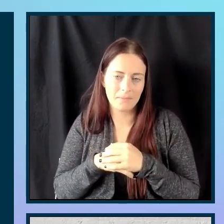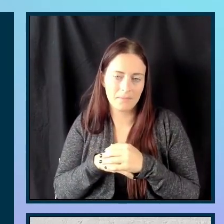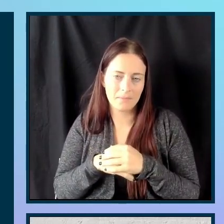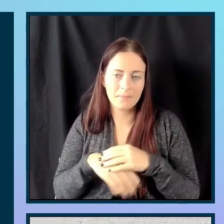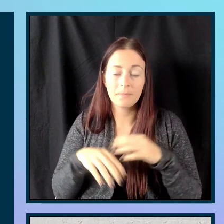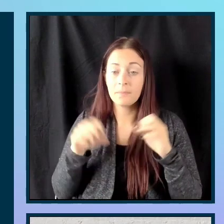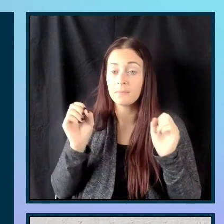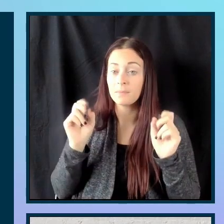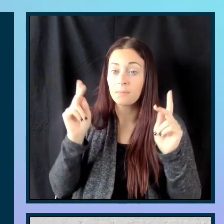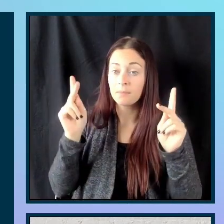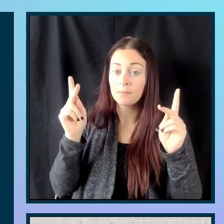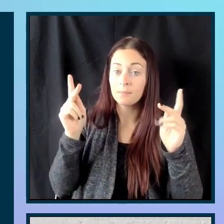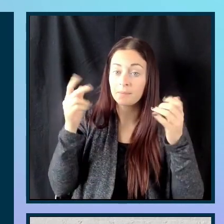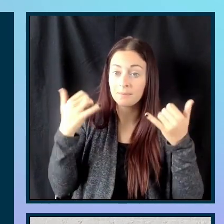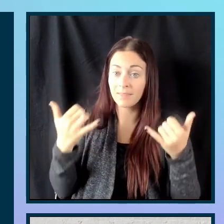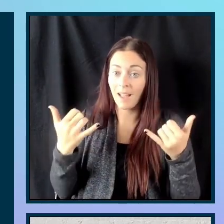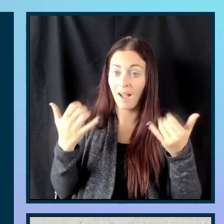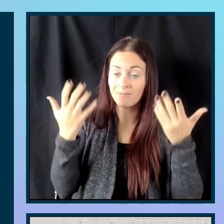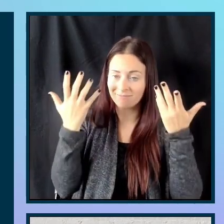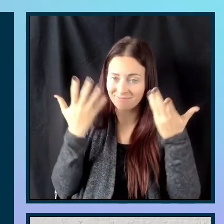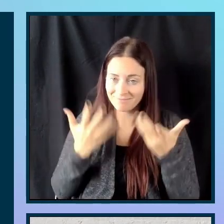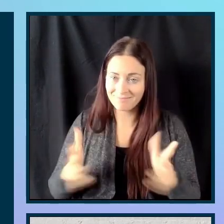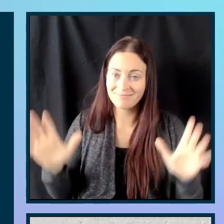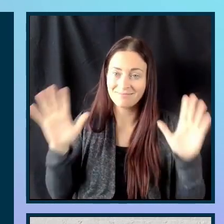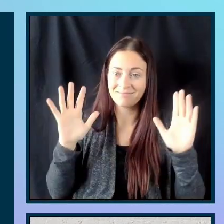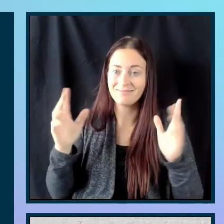With that, let's open it up for a nice long Q and A.